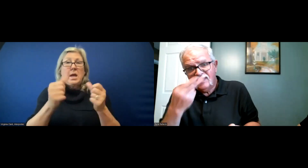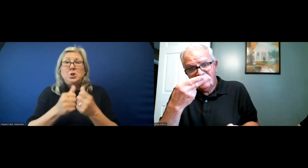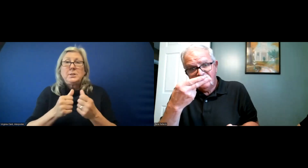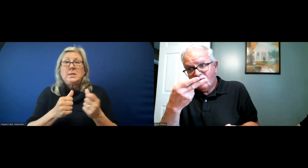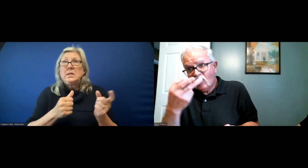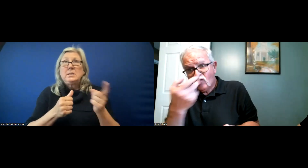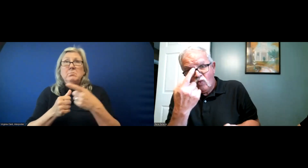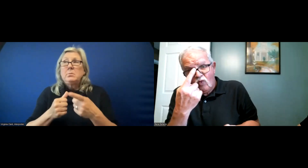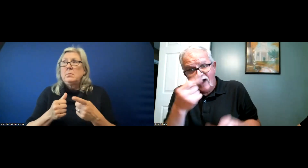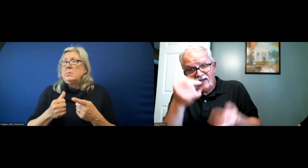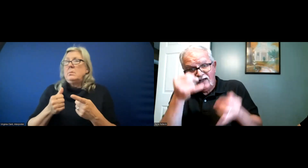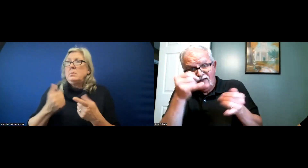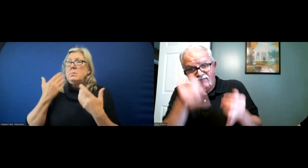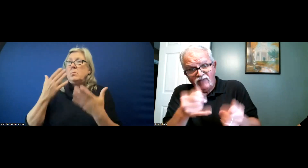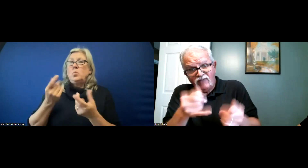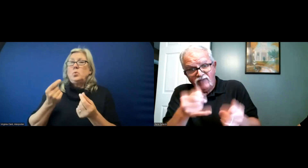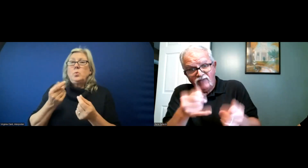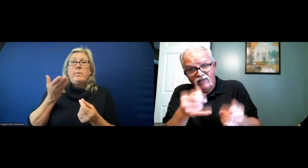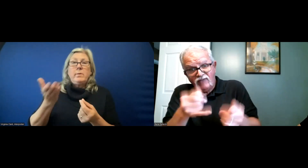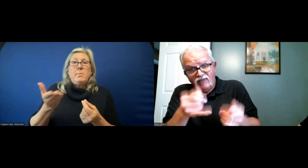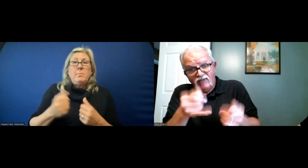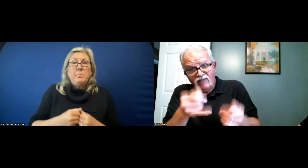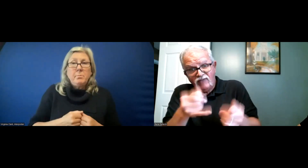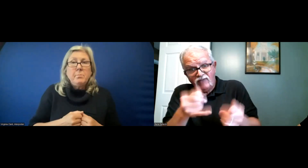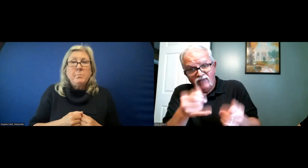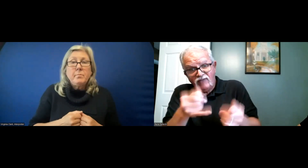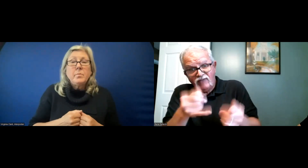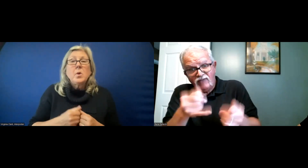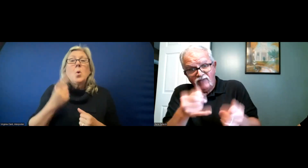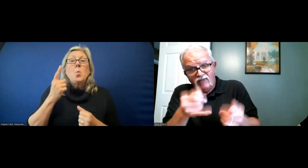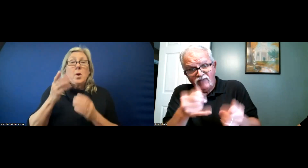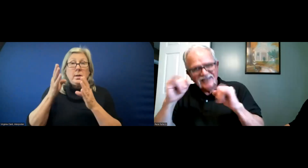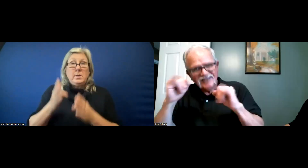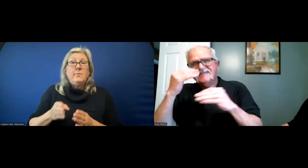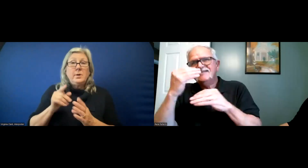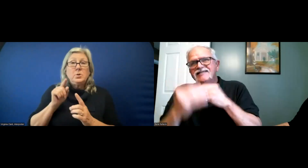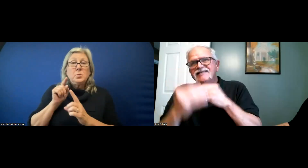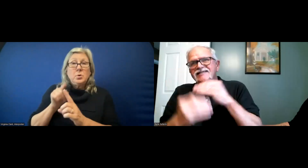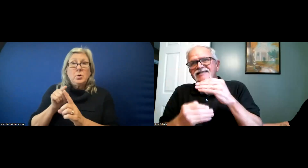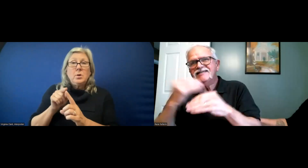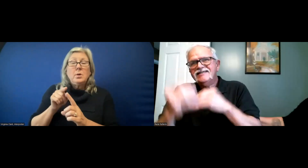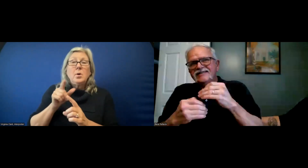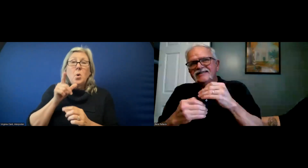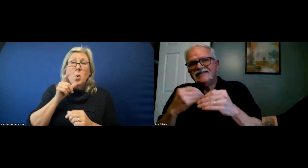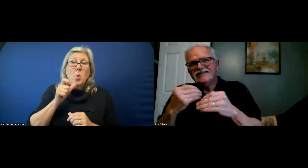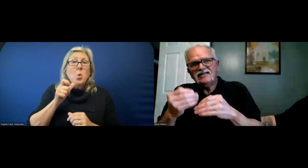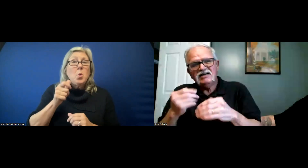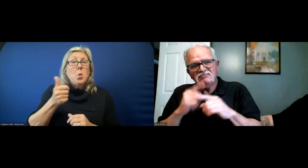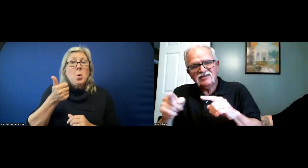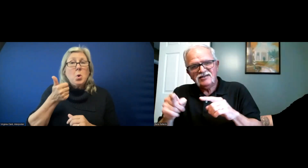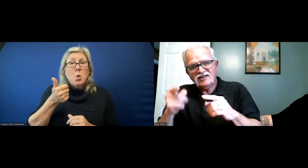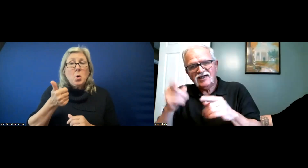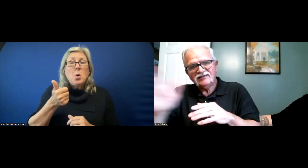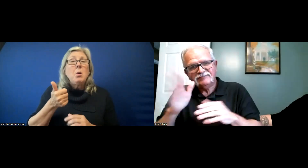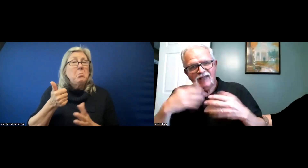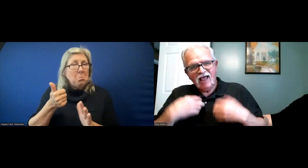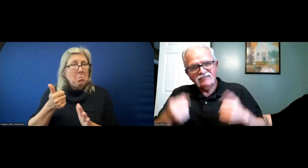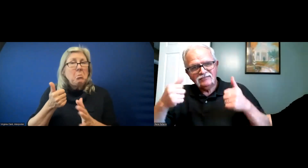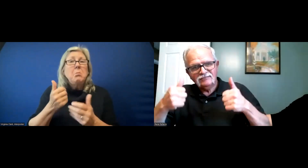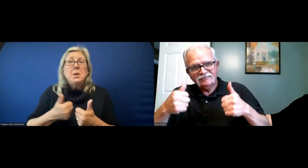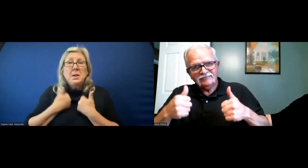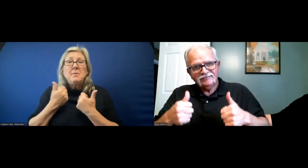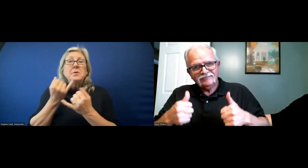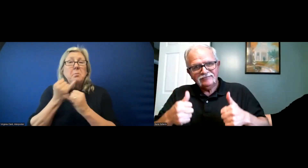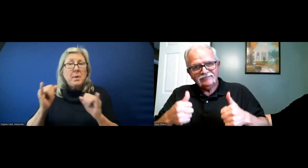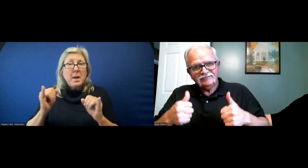what to do with them. There's one individual who is finally living independently and his